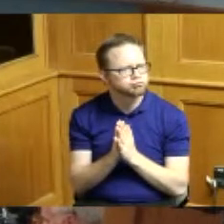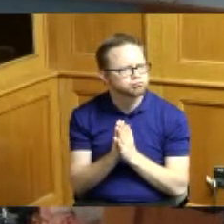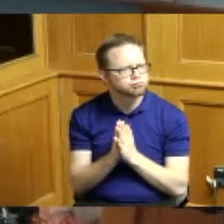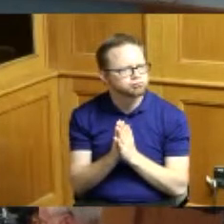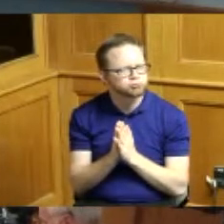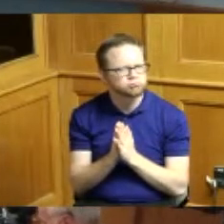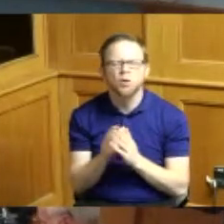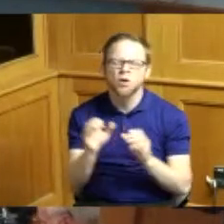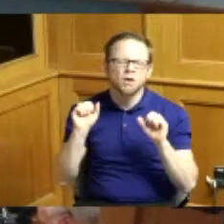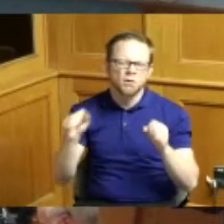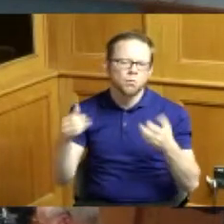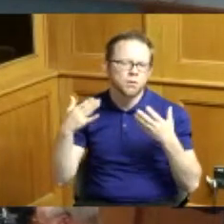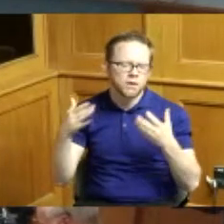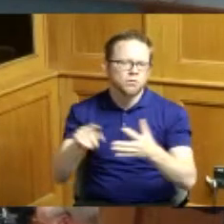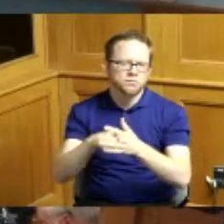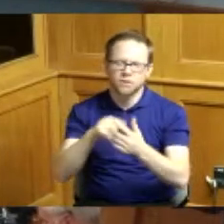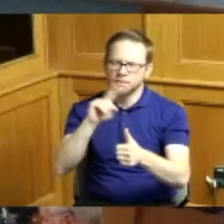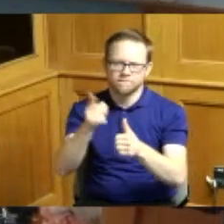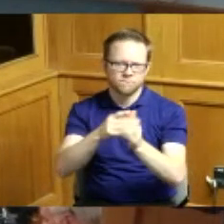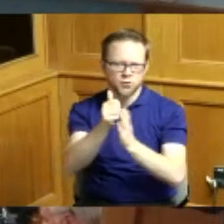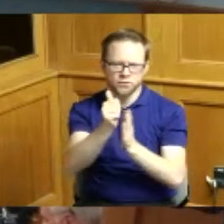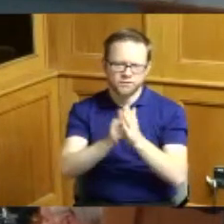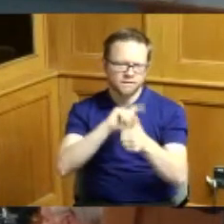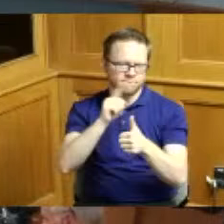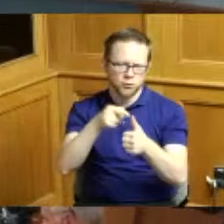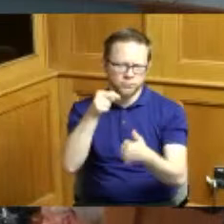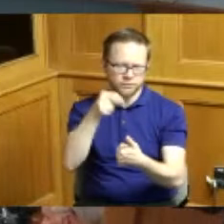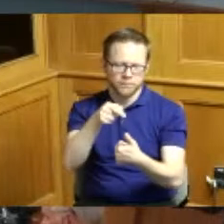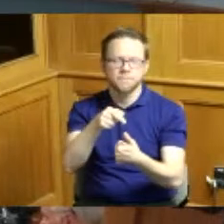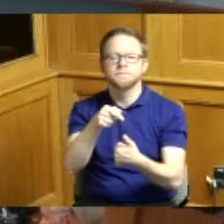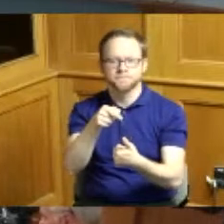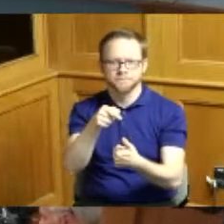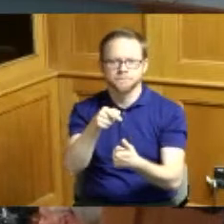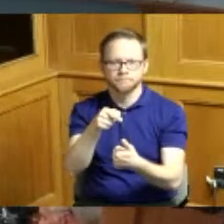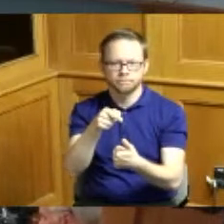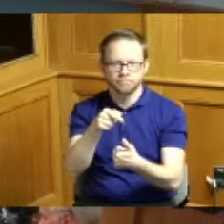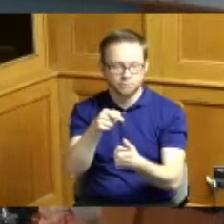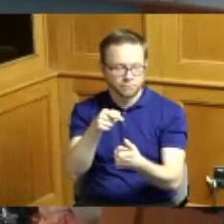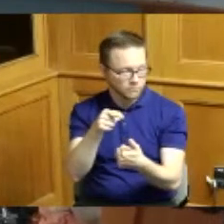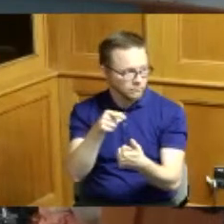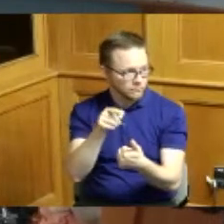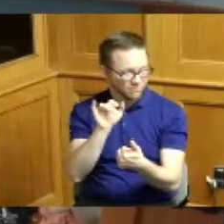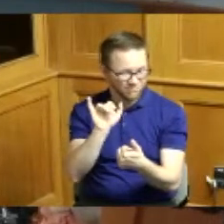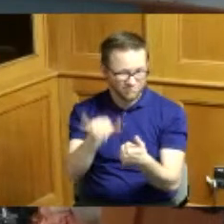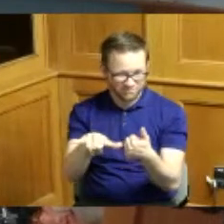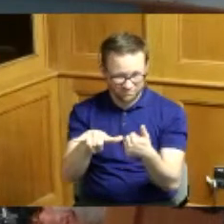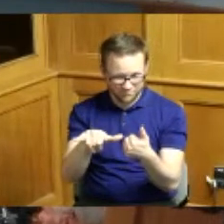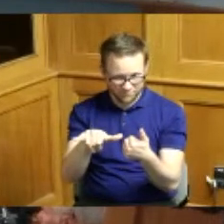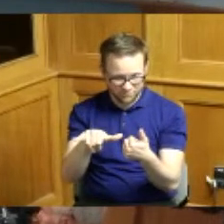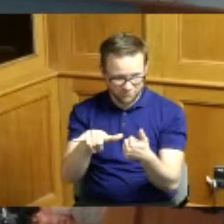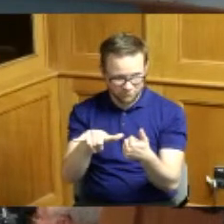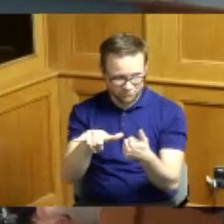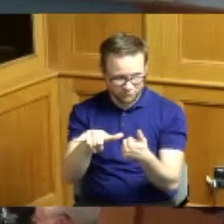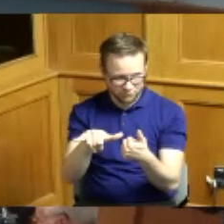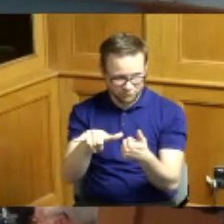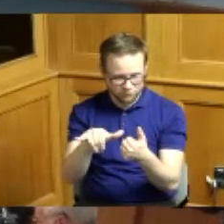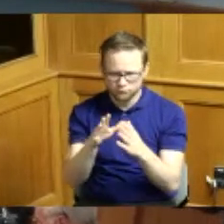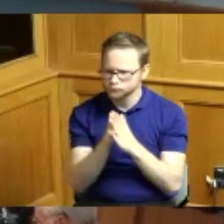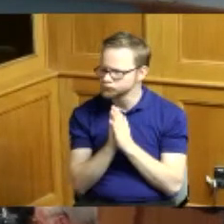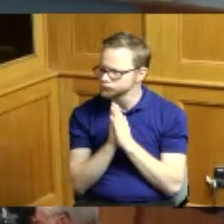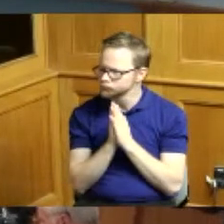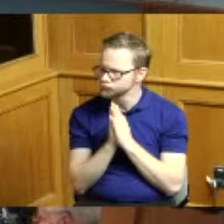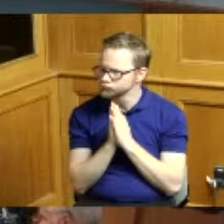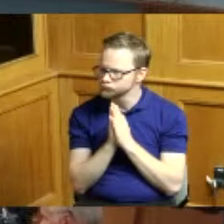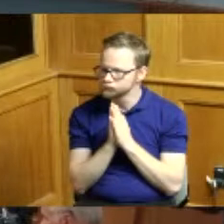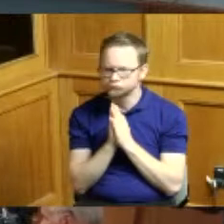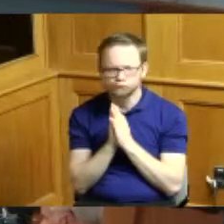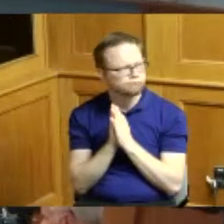we can actually start with our first item on the agenda um which